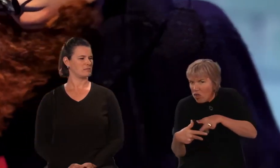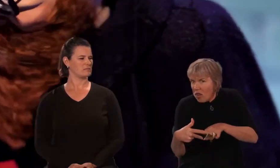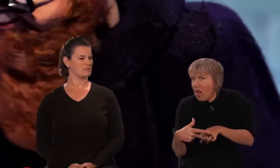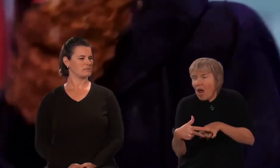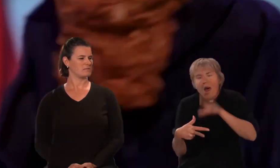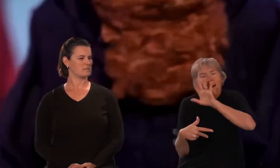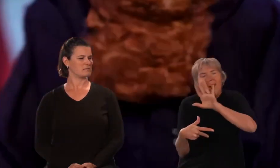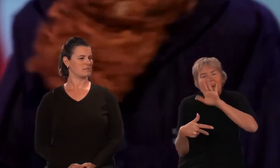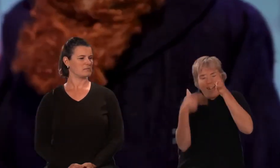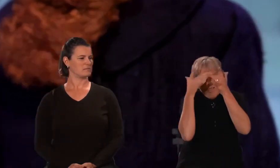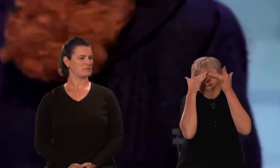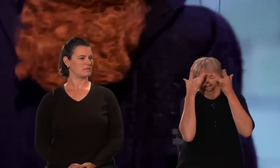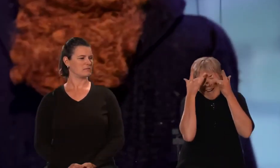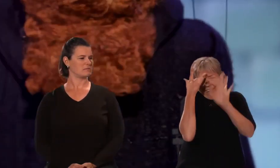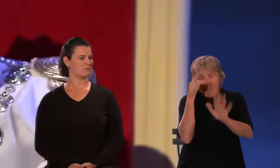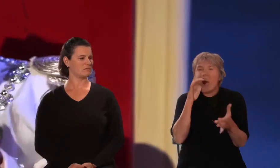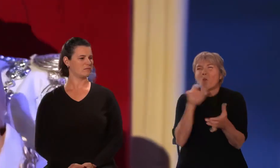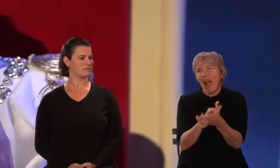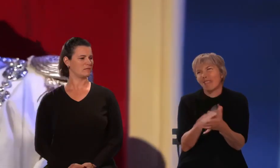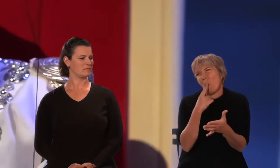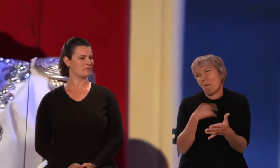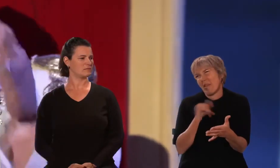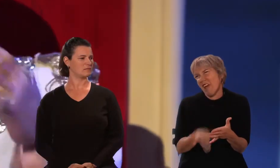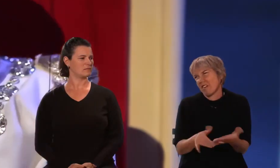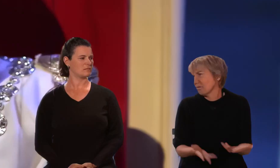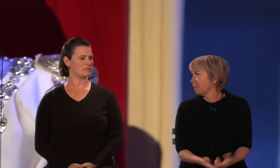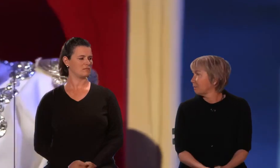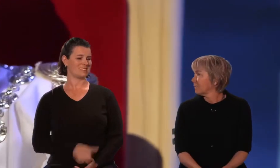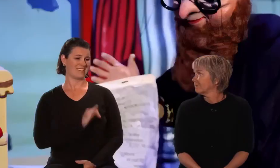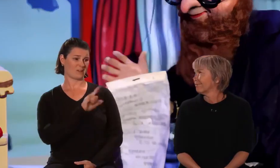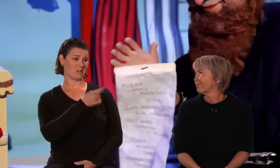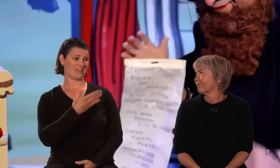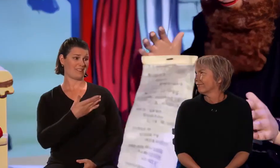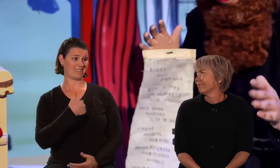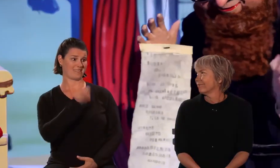Forgive me, my wife wrote that in there. [King] Why, that was the only part that made sense. [chamberlain] I have sent as far as